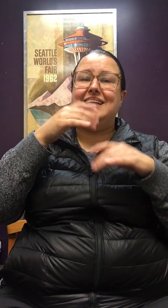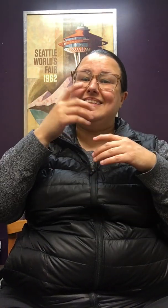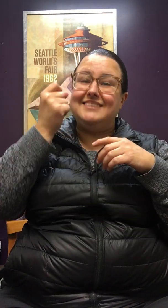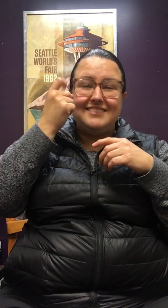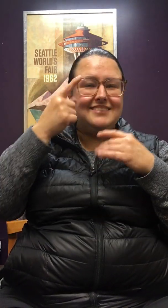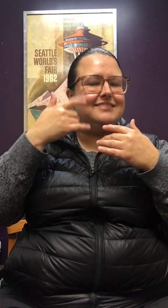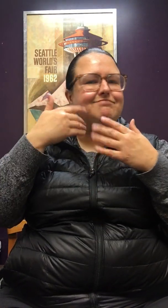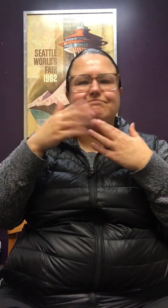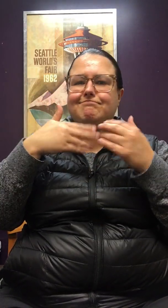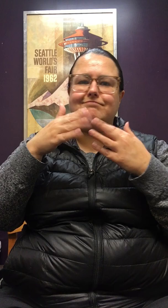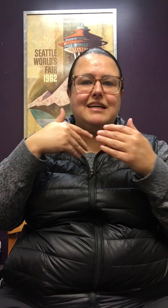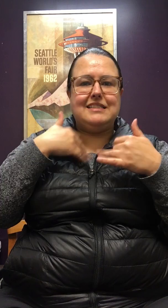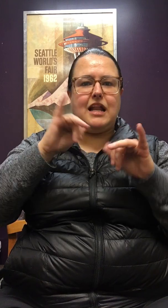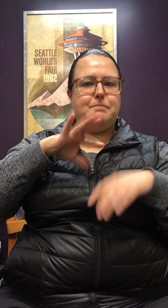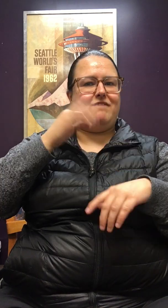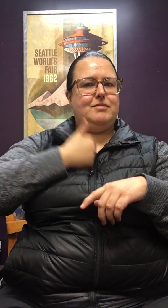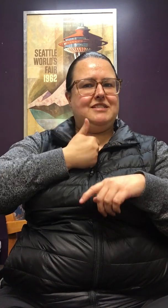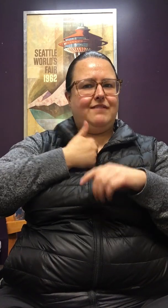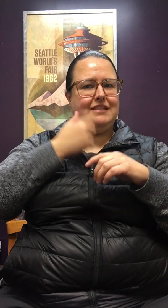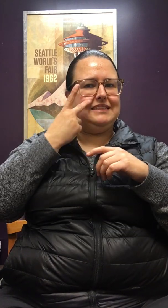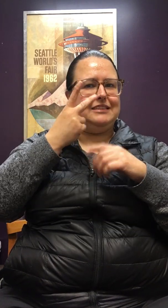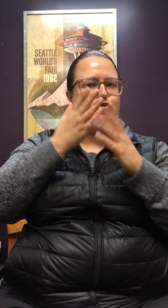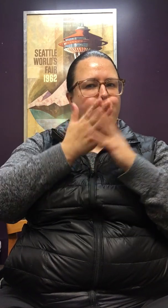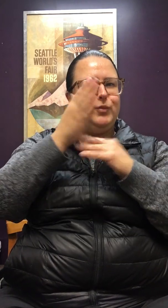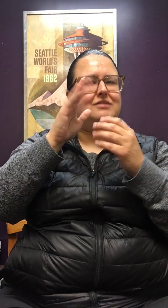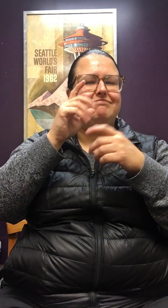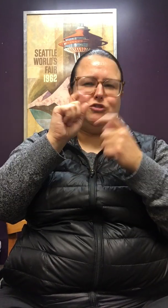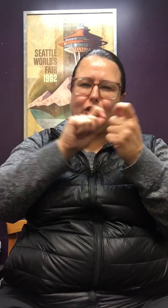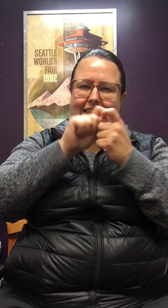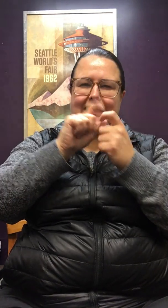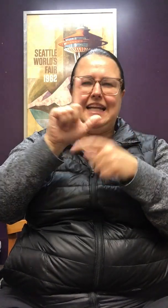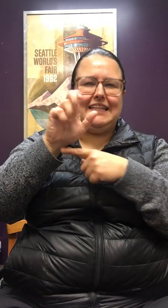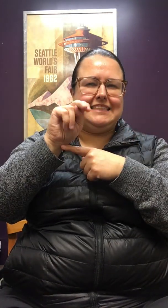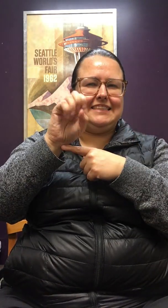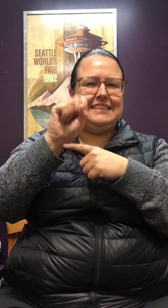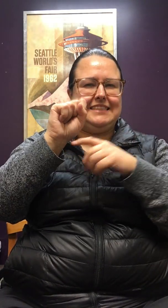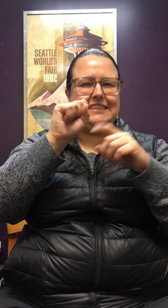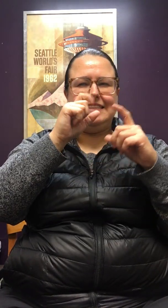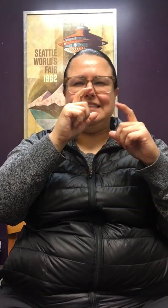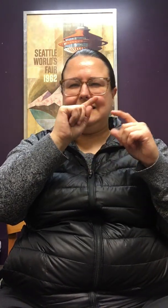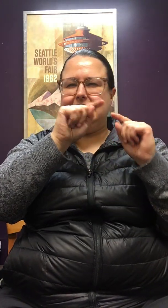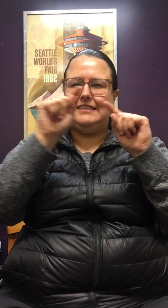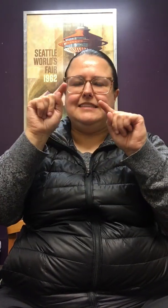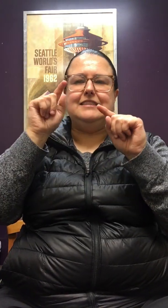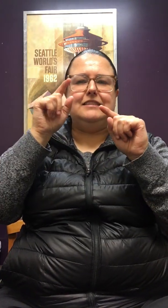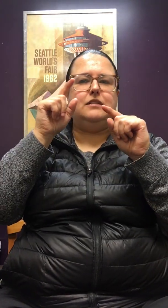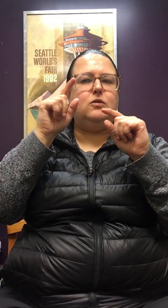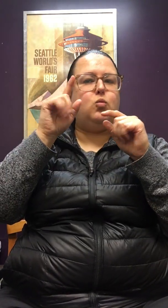Yet, I still find myself seeing through certain biased lenses,